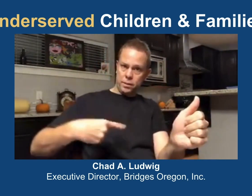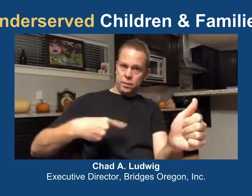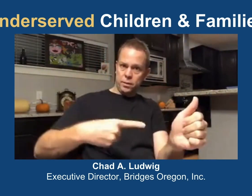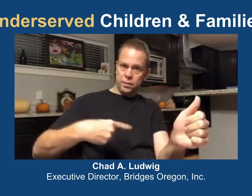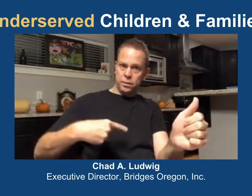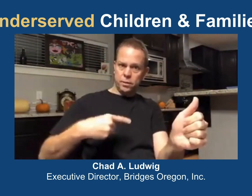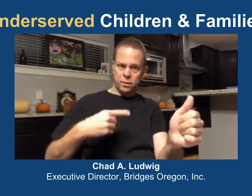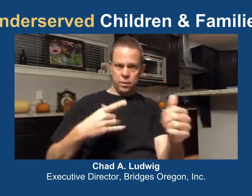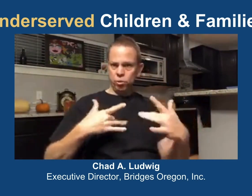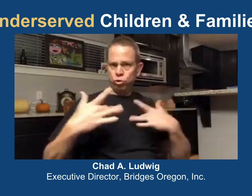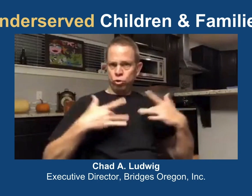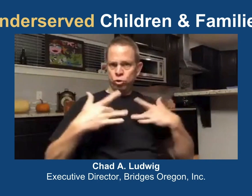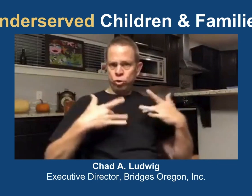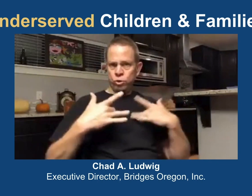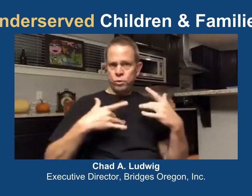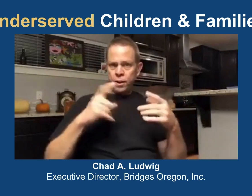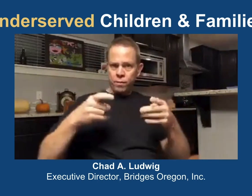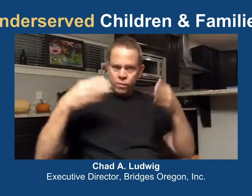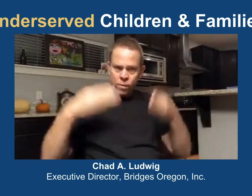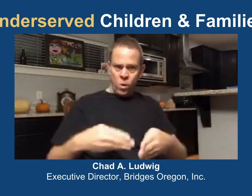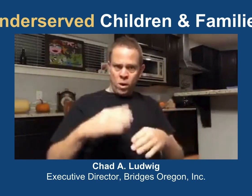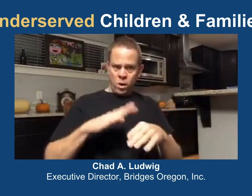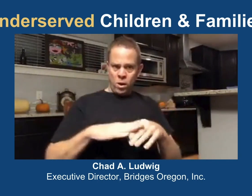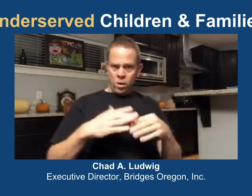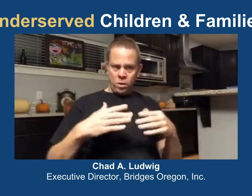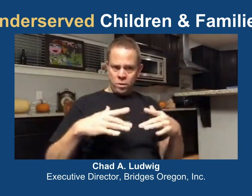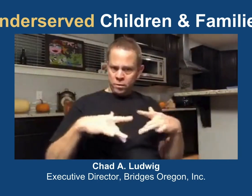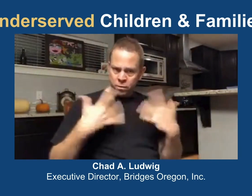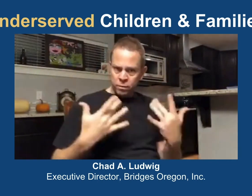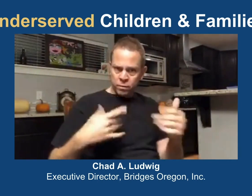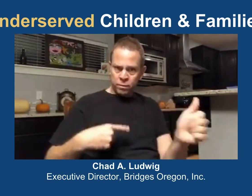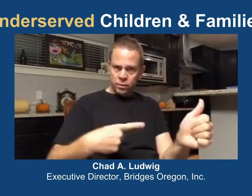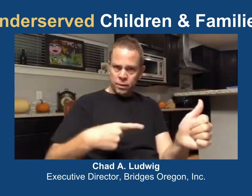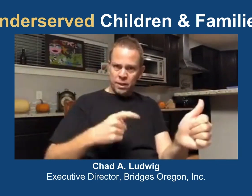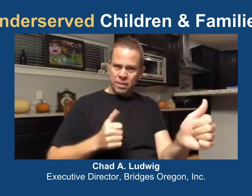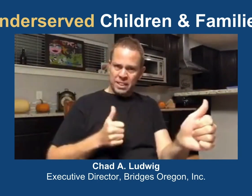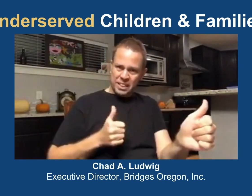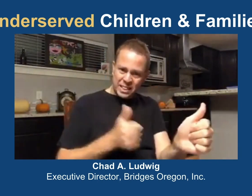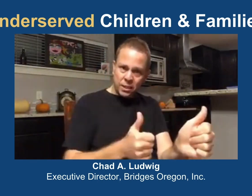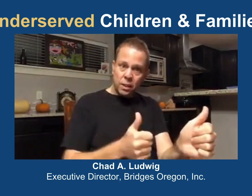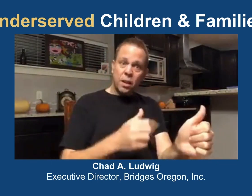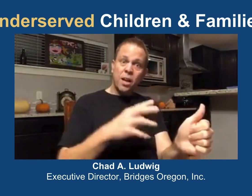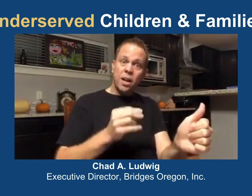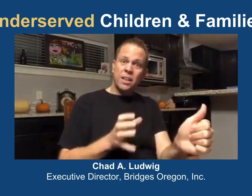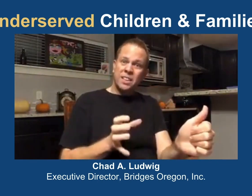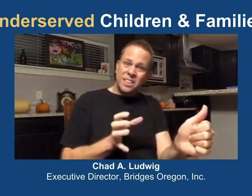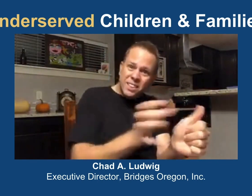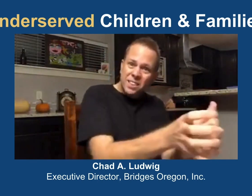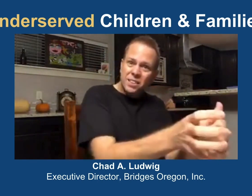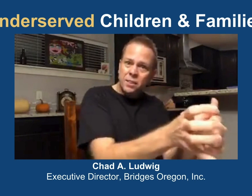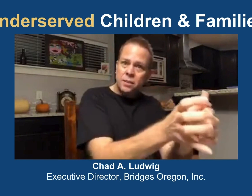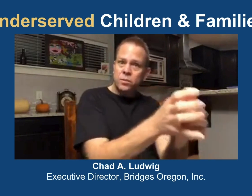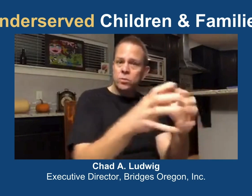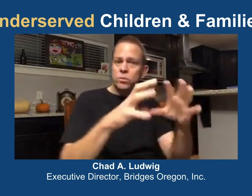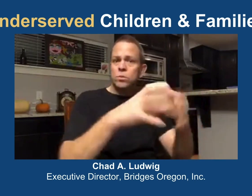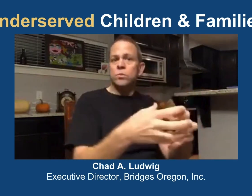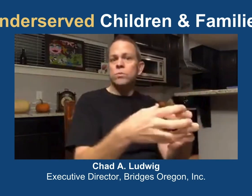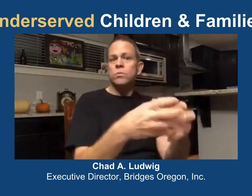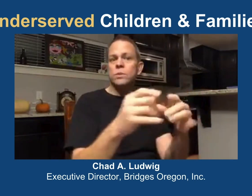That's concerning and we need to focus on that gap. They have to catch up to the standards.